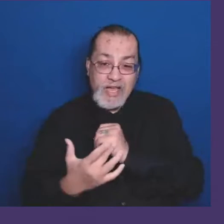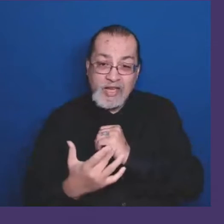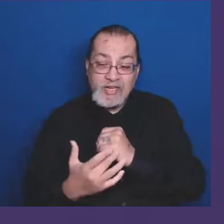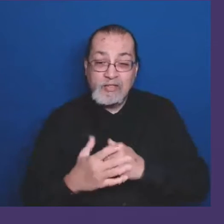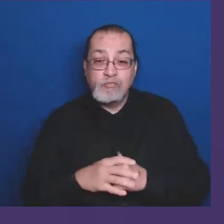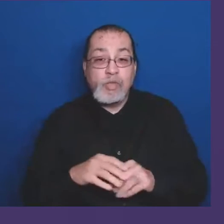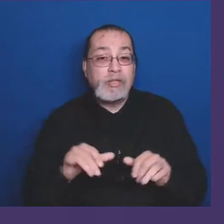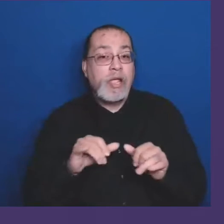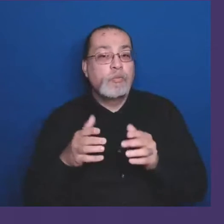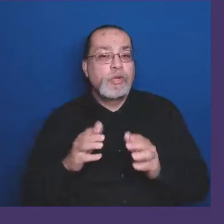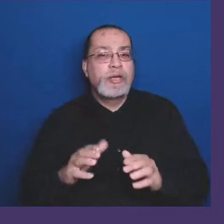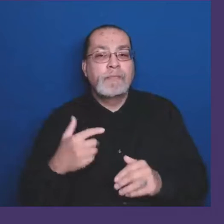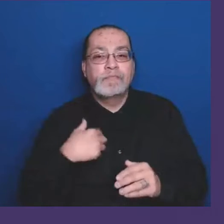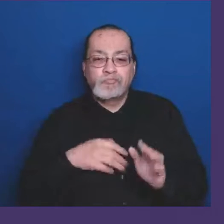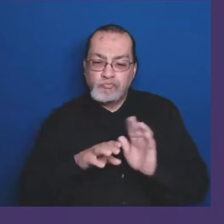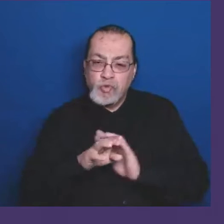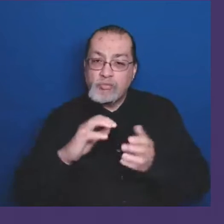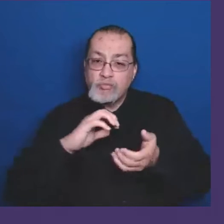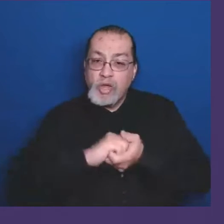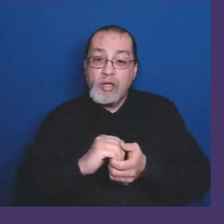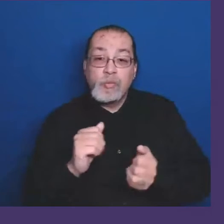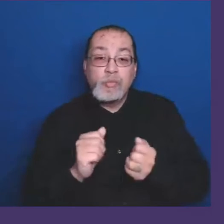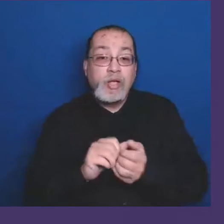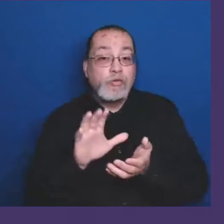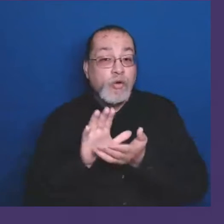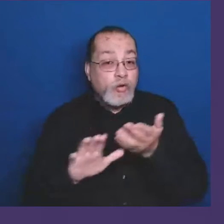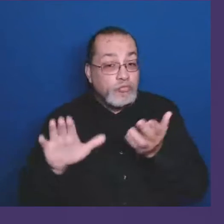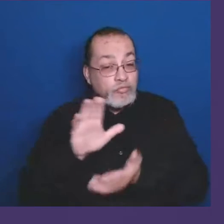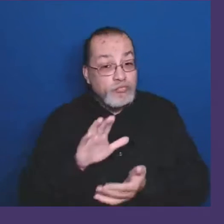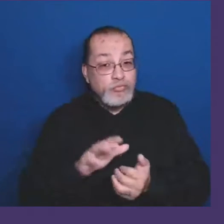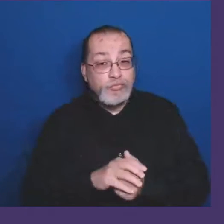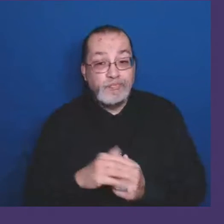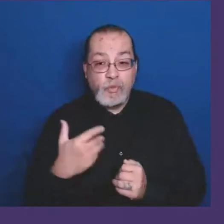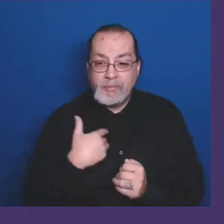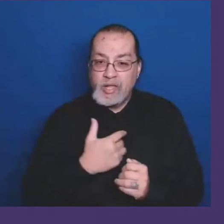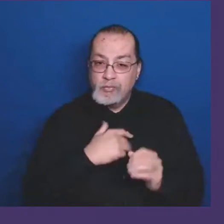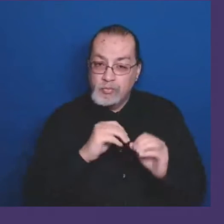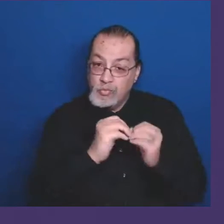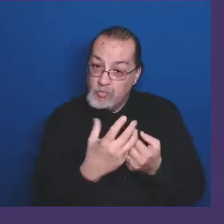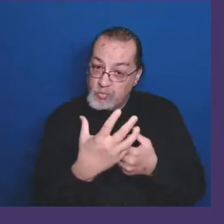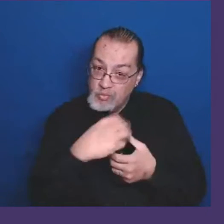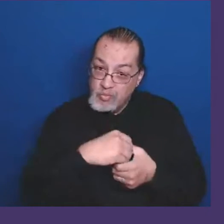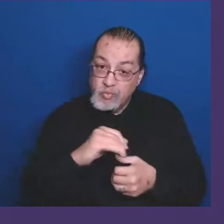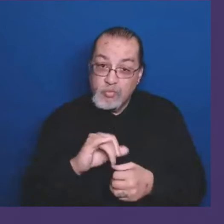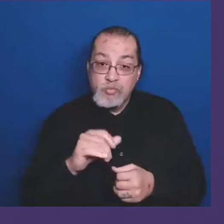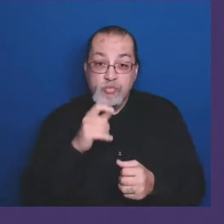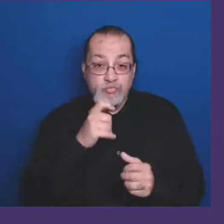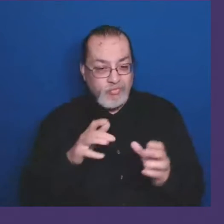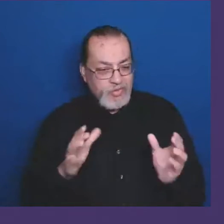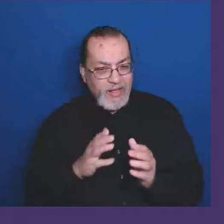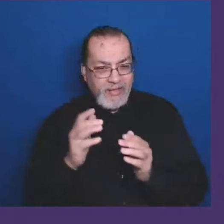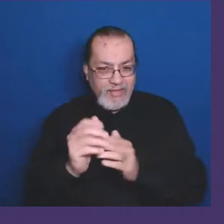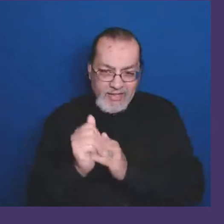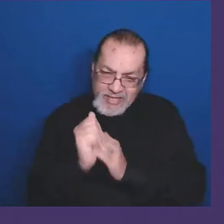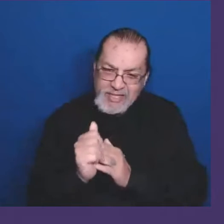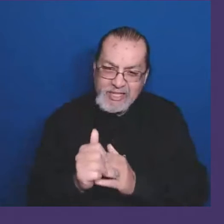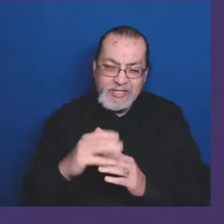organizations who are doing some of the most leading work of embedding accessible tech into curriculum planning.